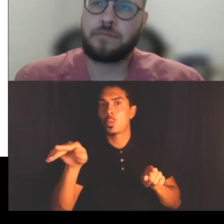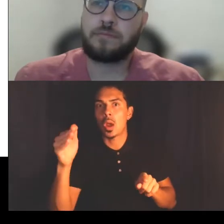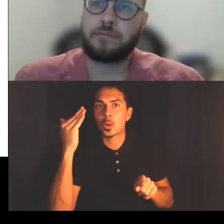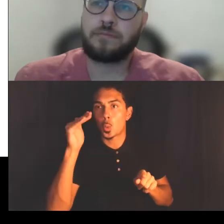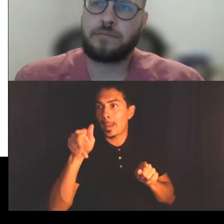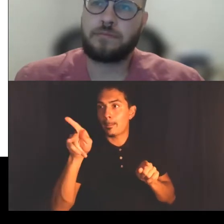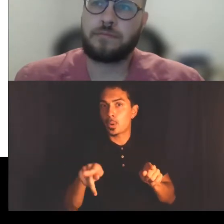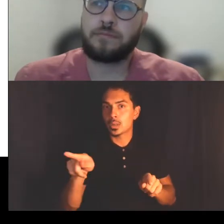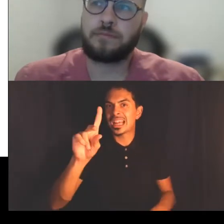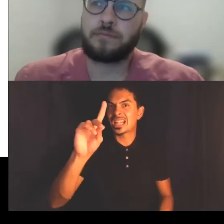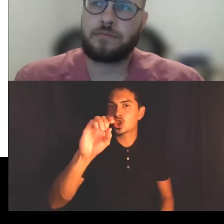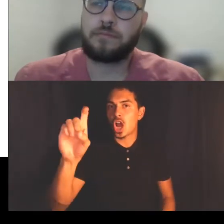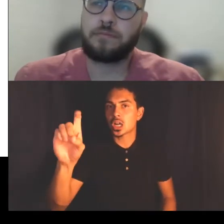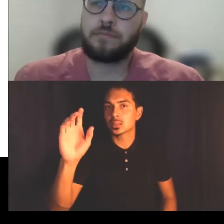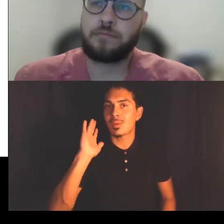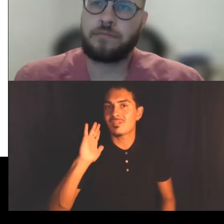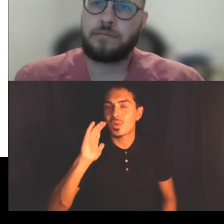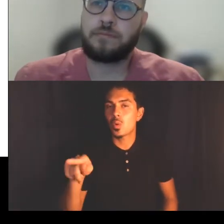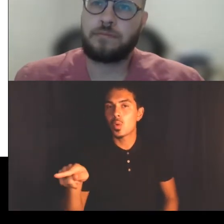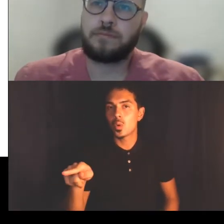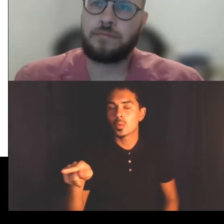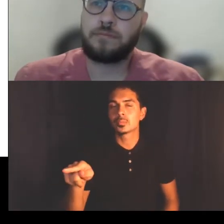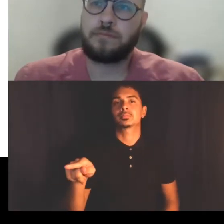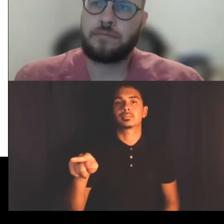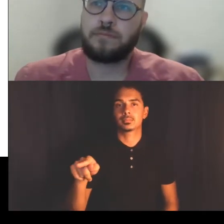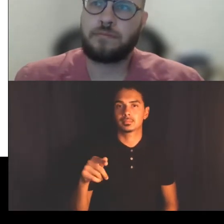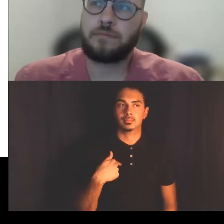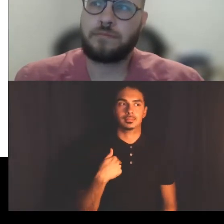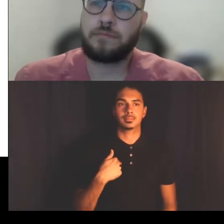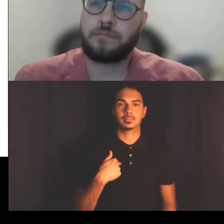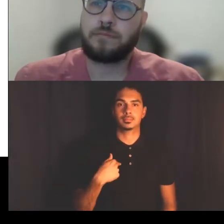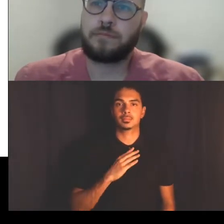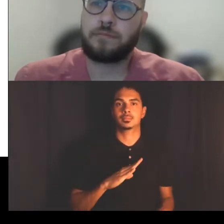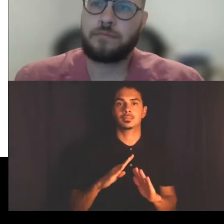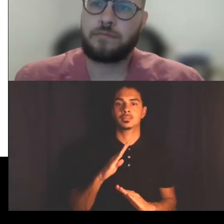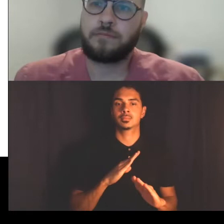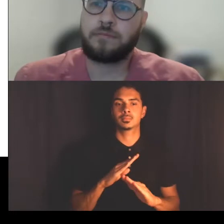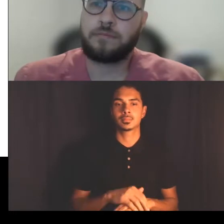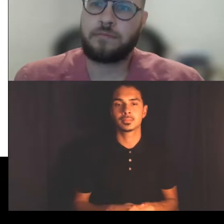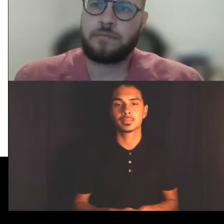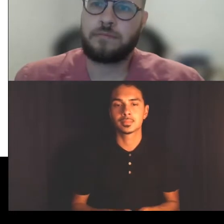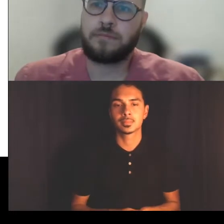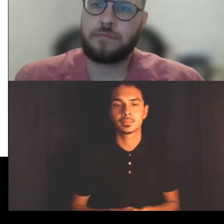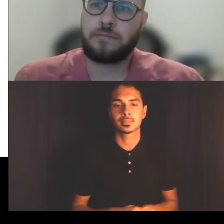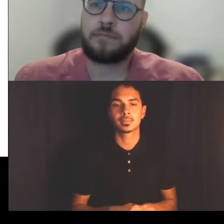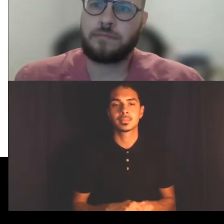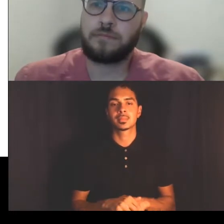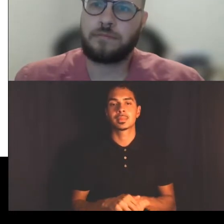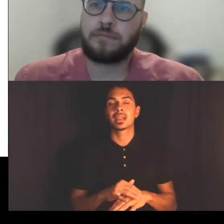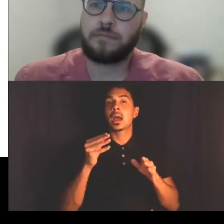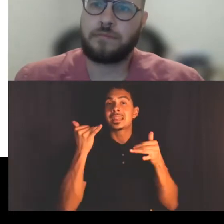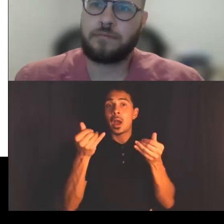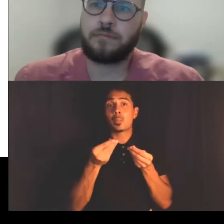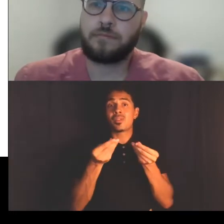now we're also seeing providers being doxxed. I actually had a really close friend here in Virginia